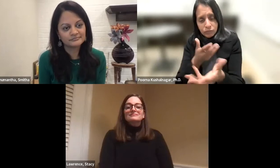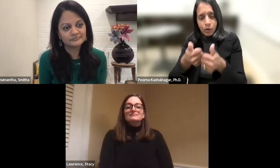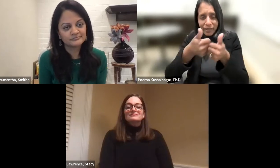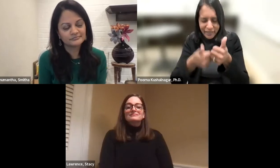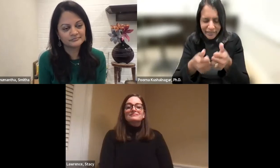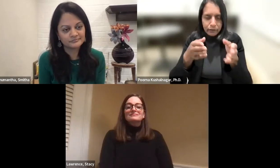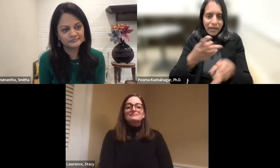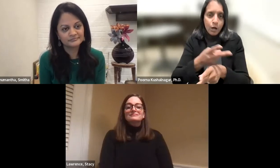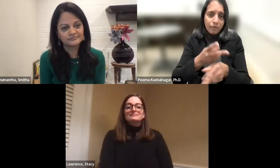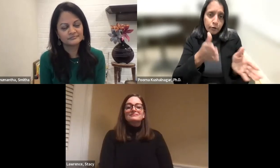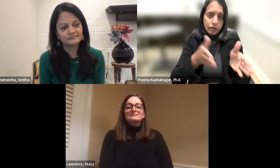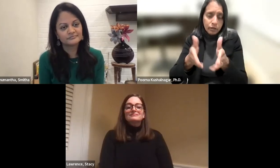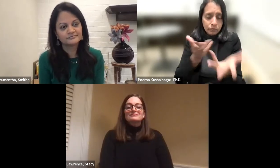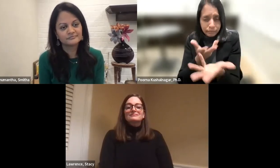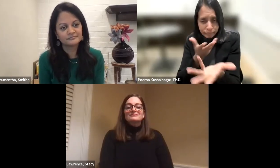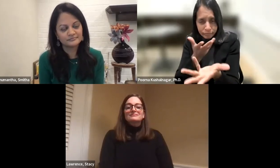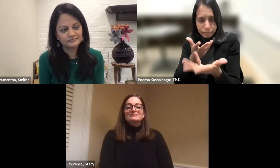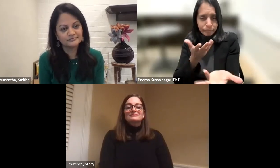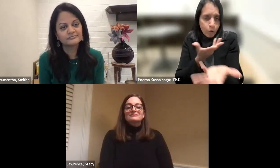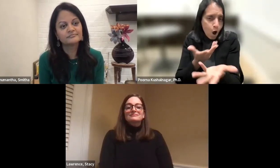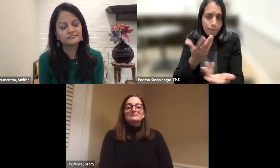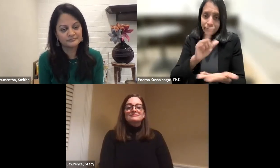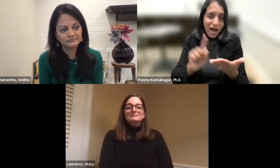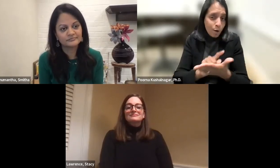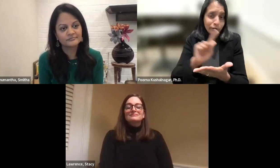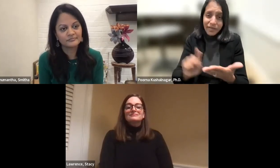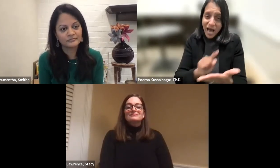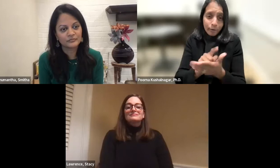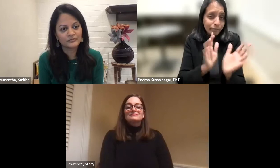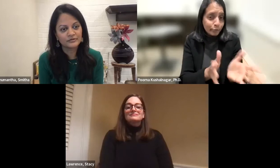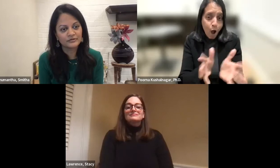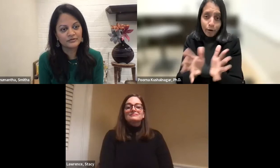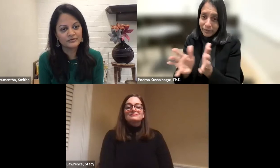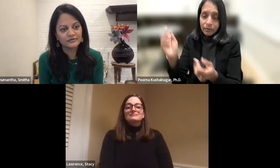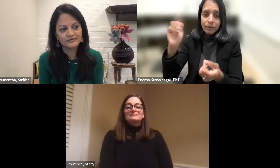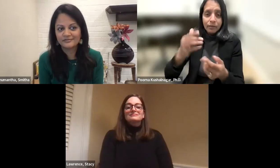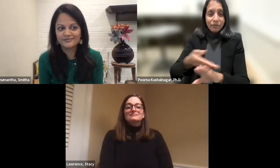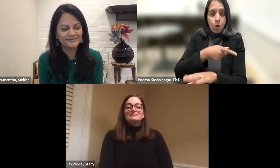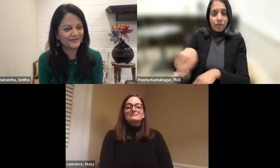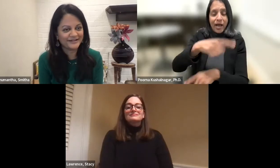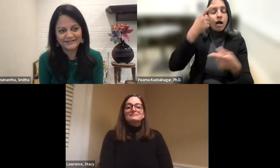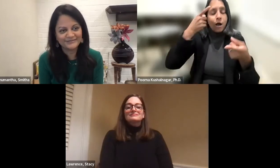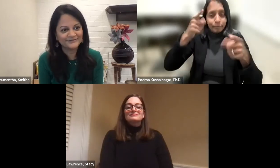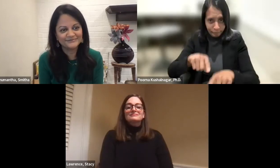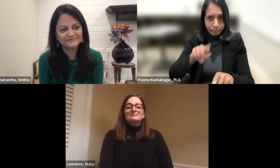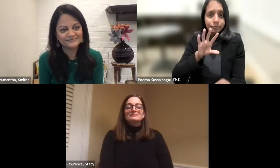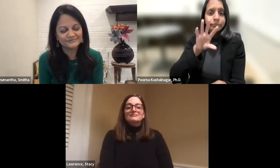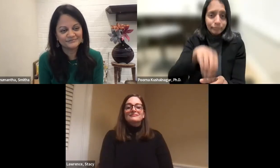through the process and talk with each of the caregivers and get information from them. I mean, she would talk to them for hours